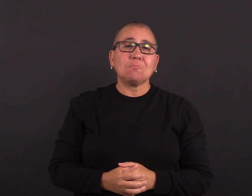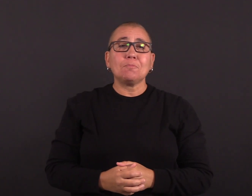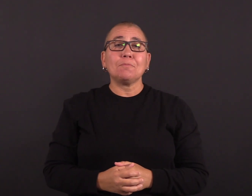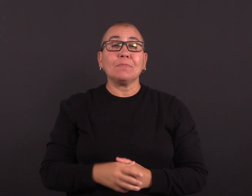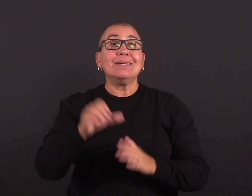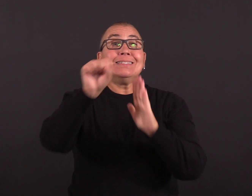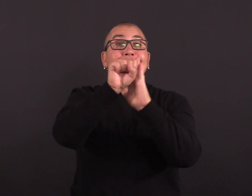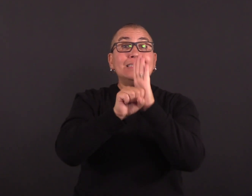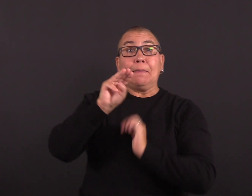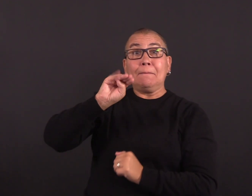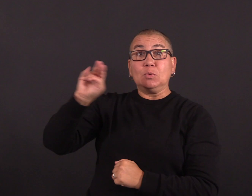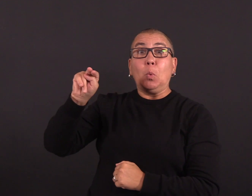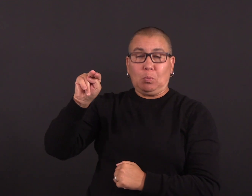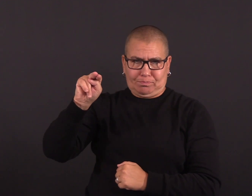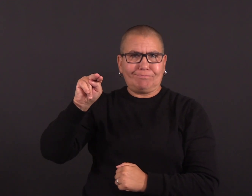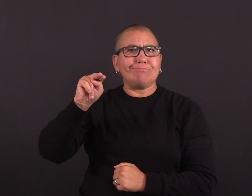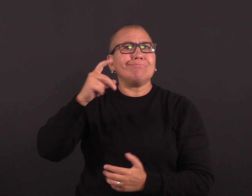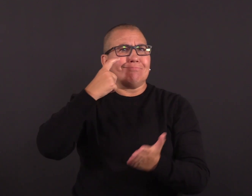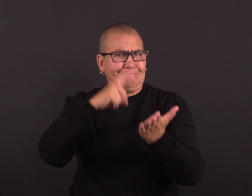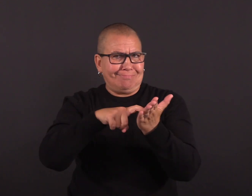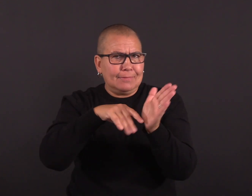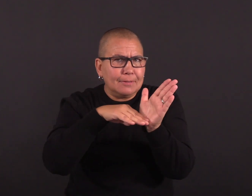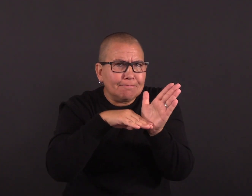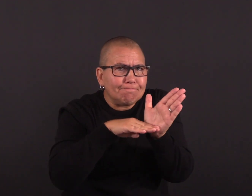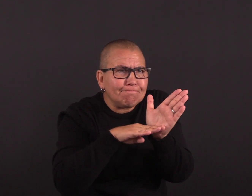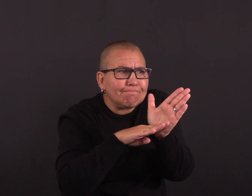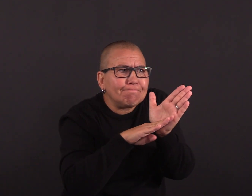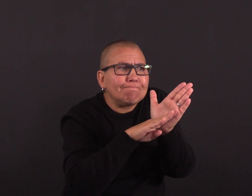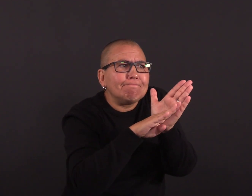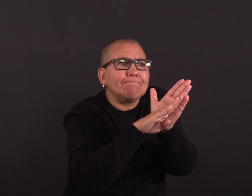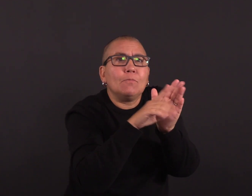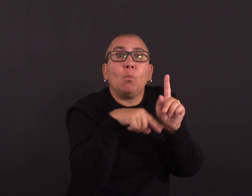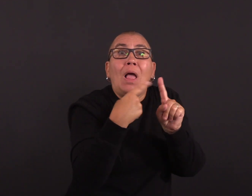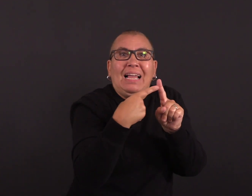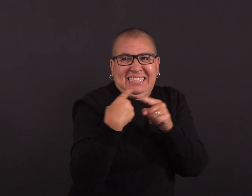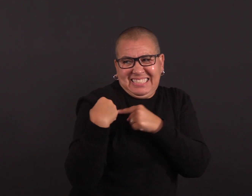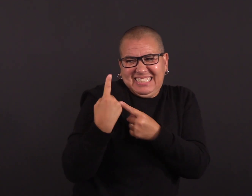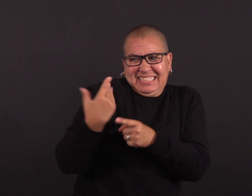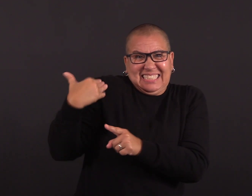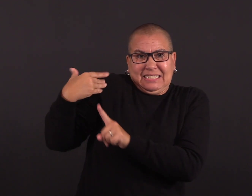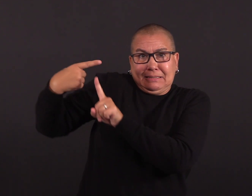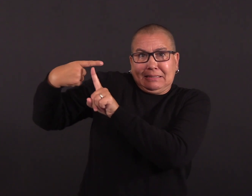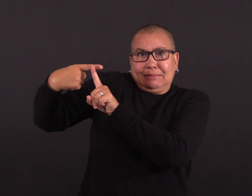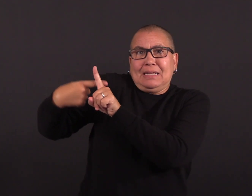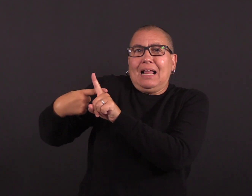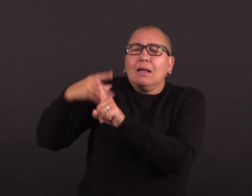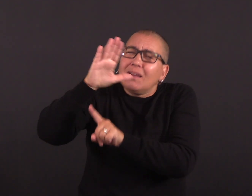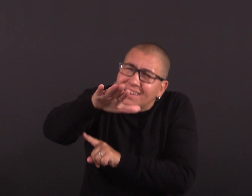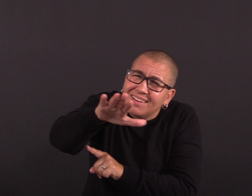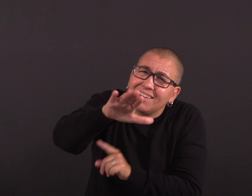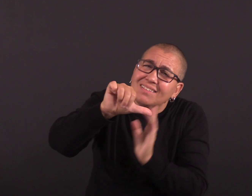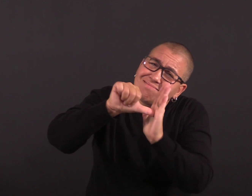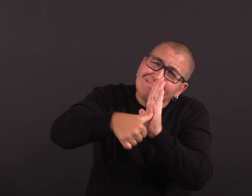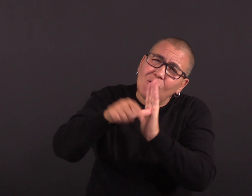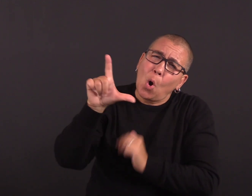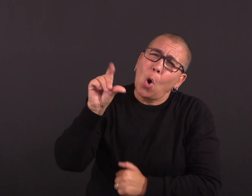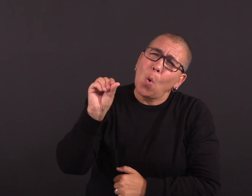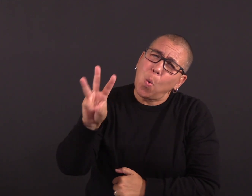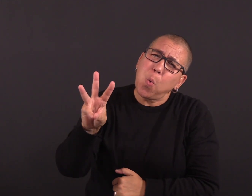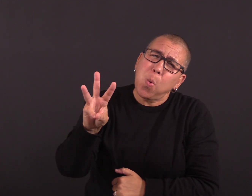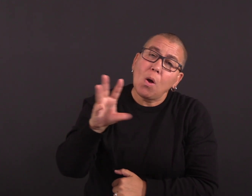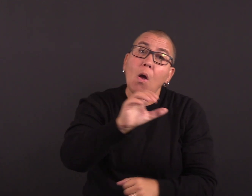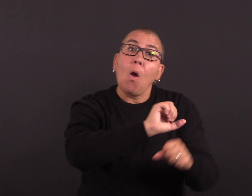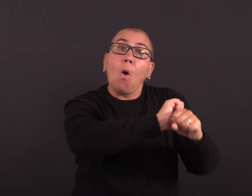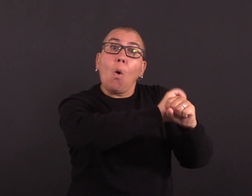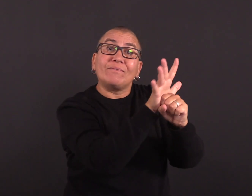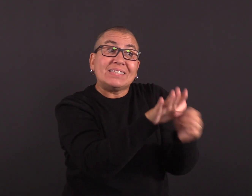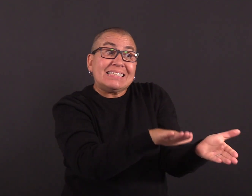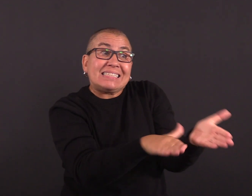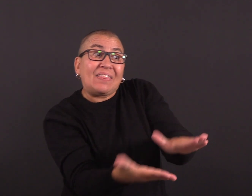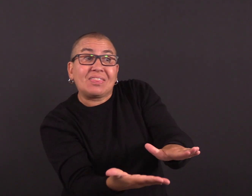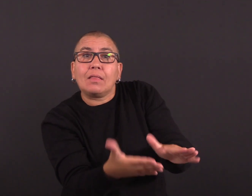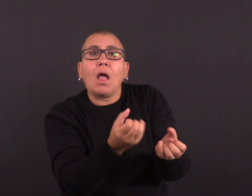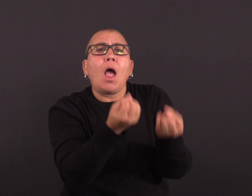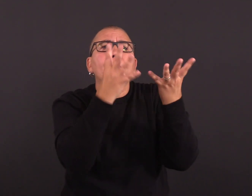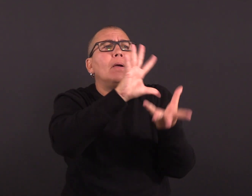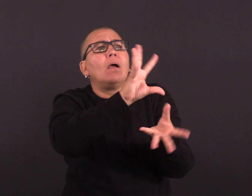COVID deaths increased from a low of 24 in July to 37 in August — mostly among seniors. COVID